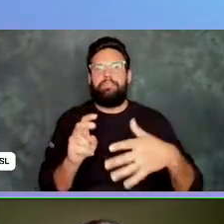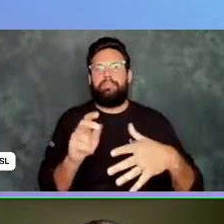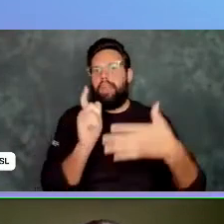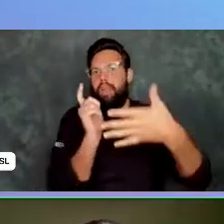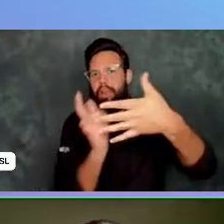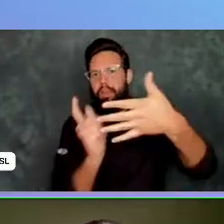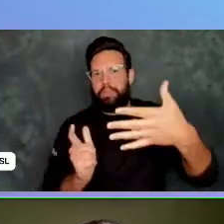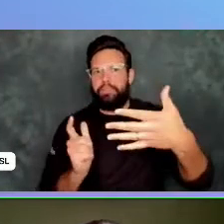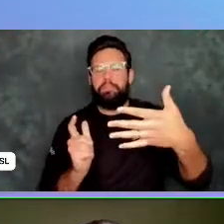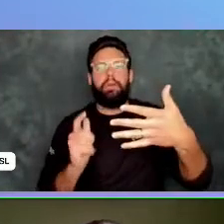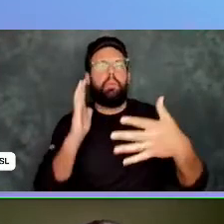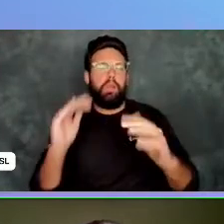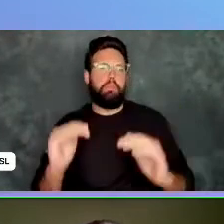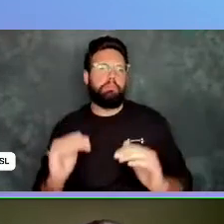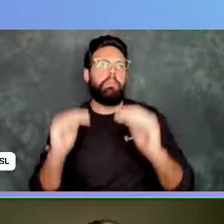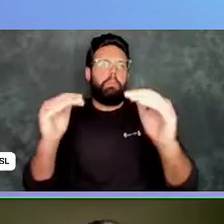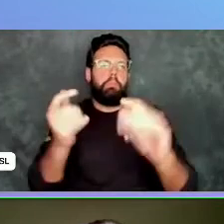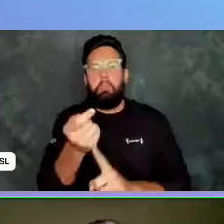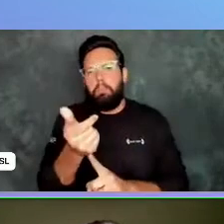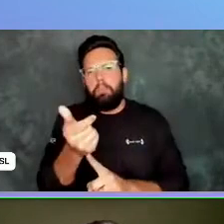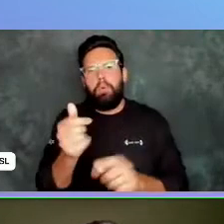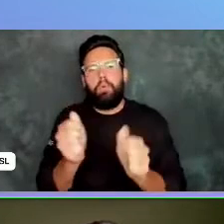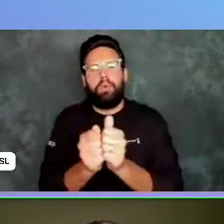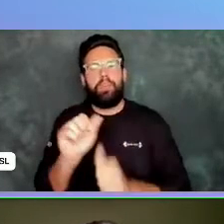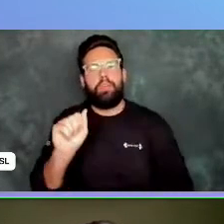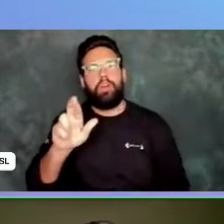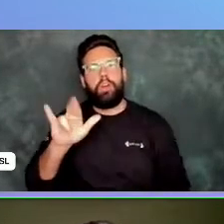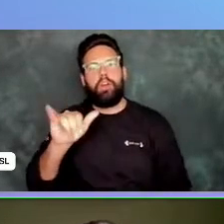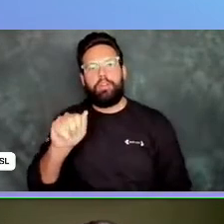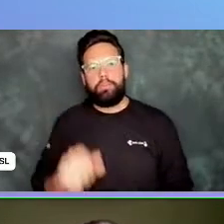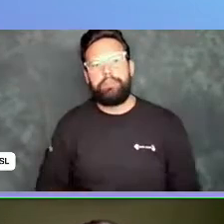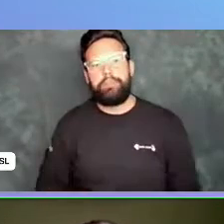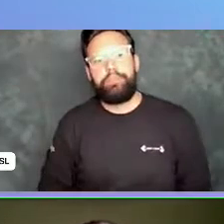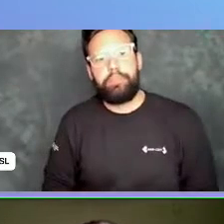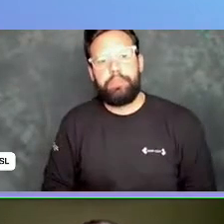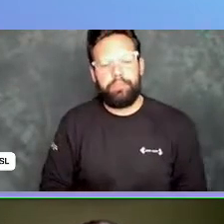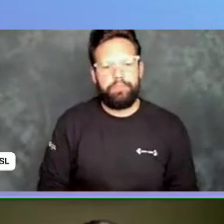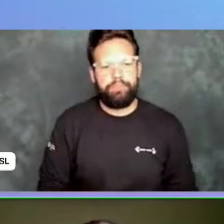gonna be using those native form elements come we're up but gonna enhance them a